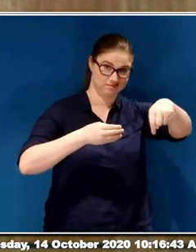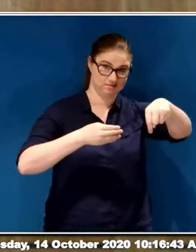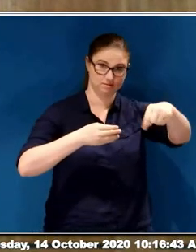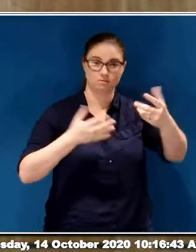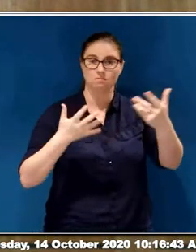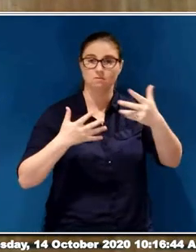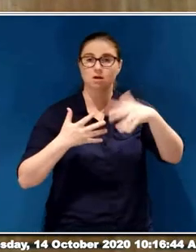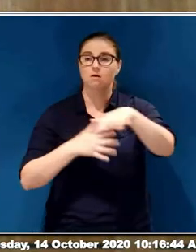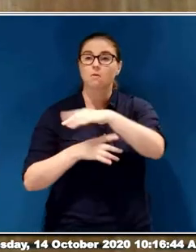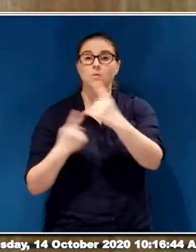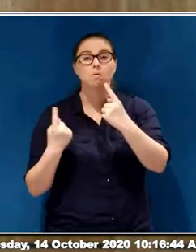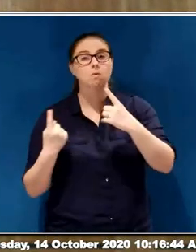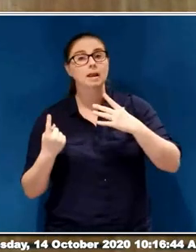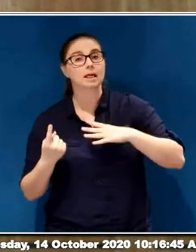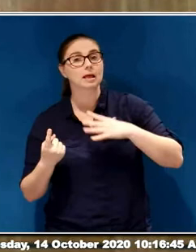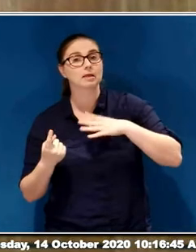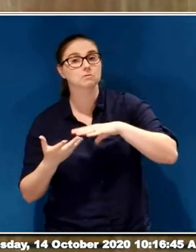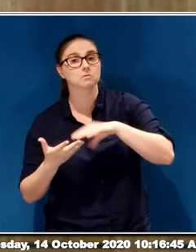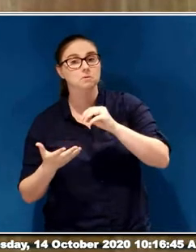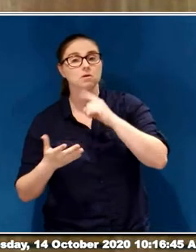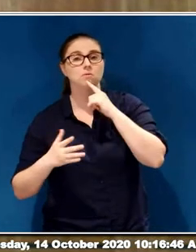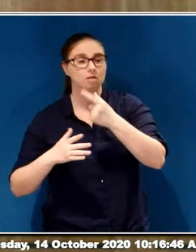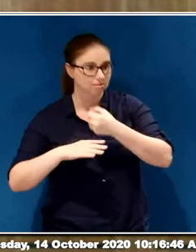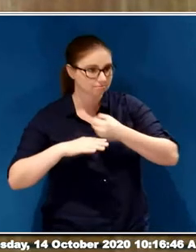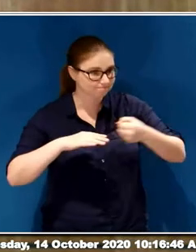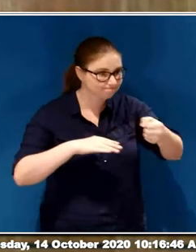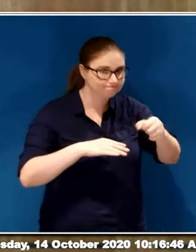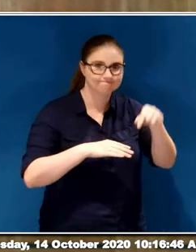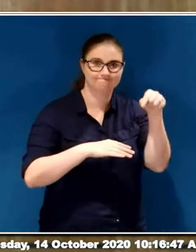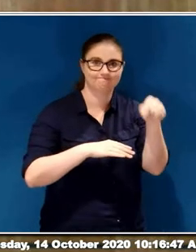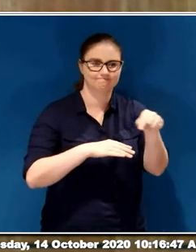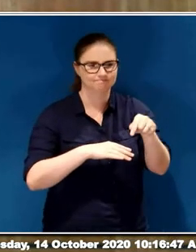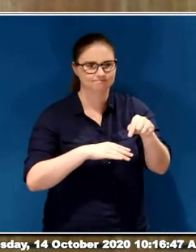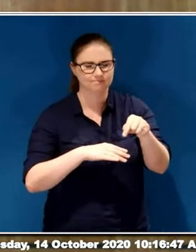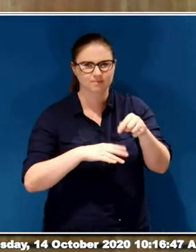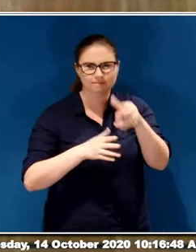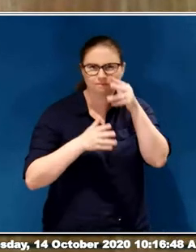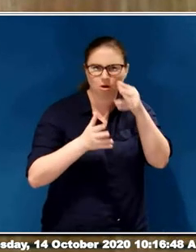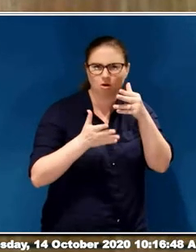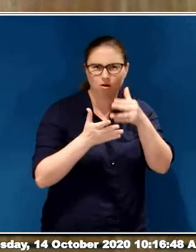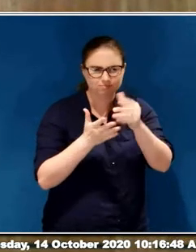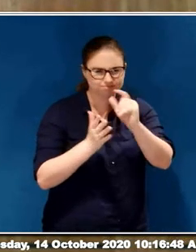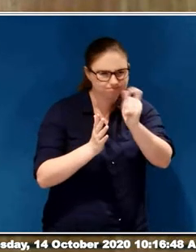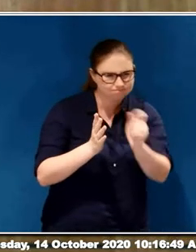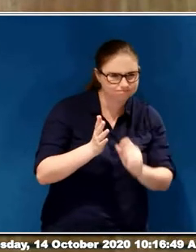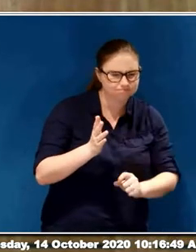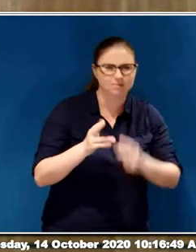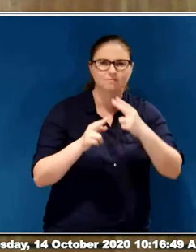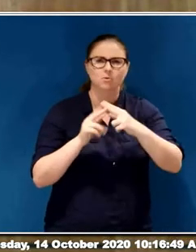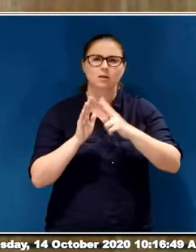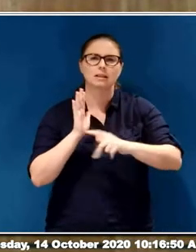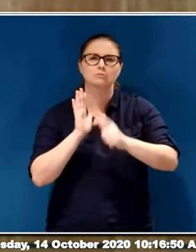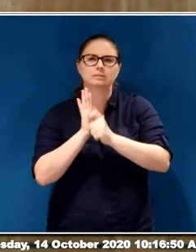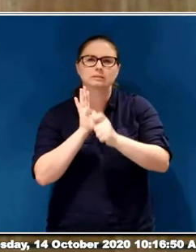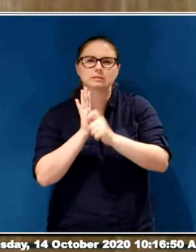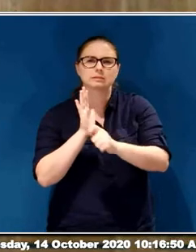on their ICPs for literacy and numeracy. And what is an ICP? An Individual Curriculum Plan.